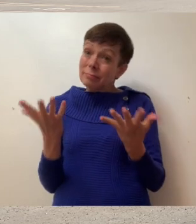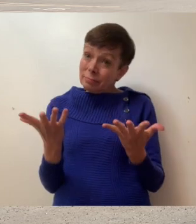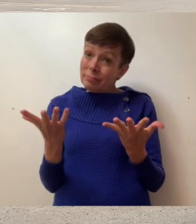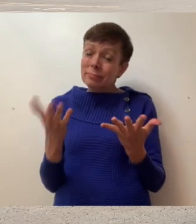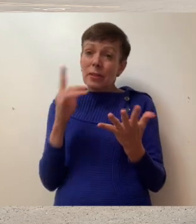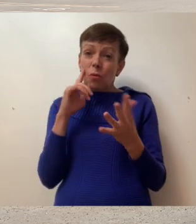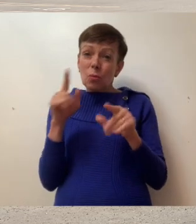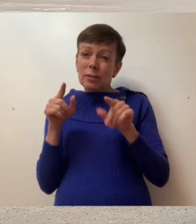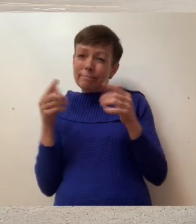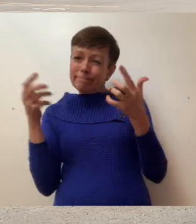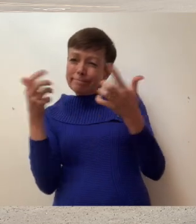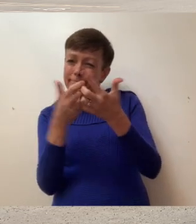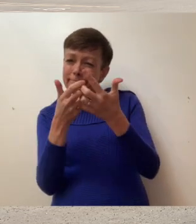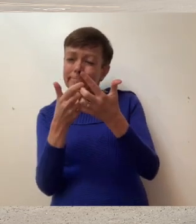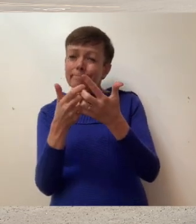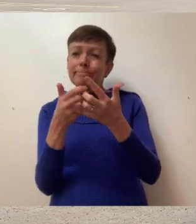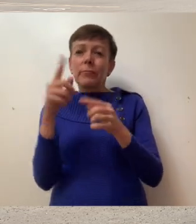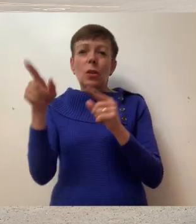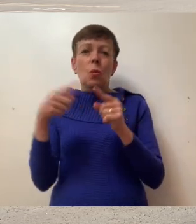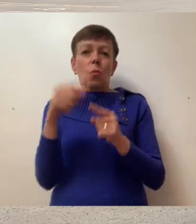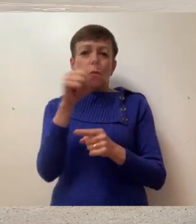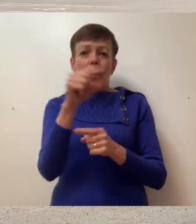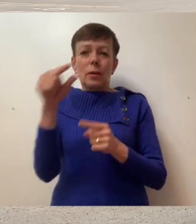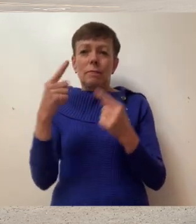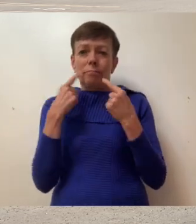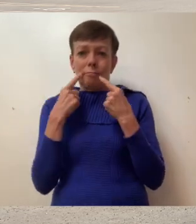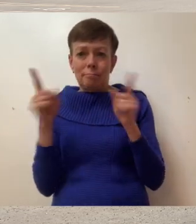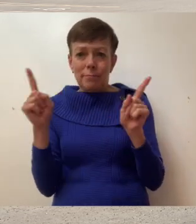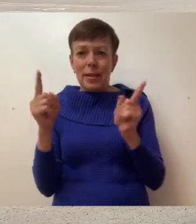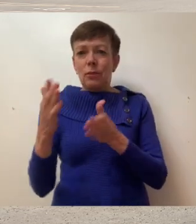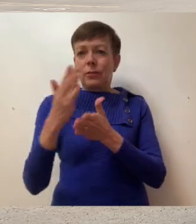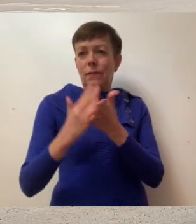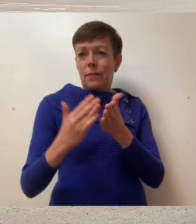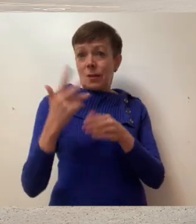3 announcement from the Government of Alberta, when that does occur.